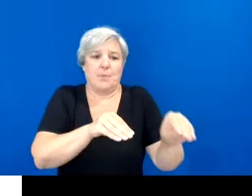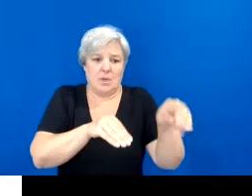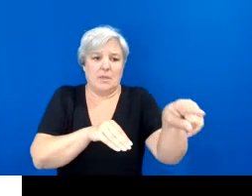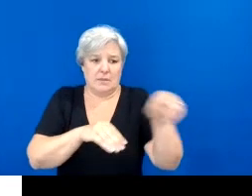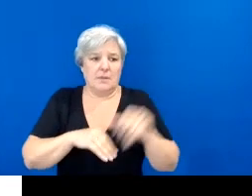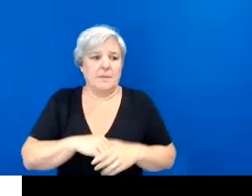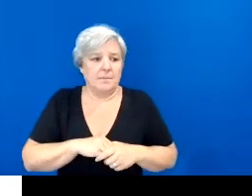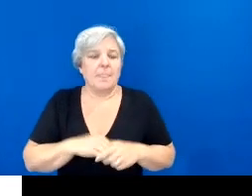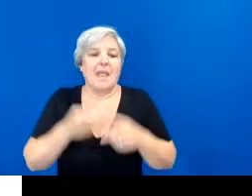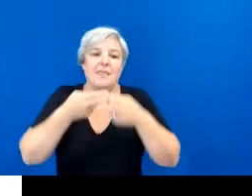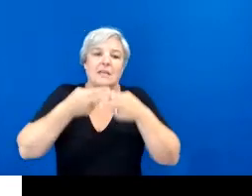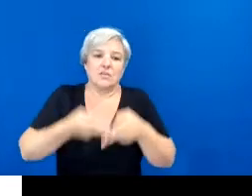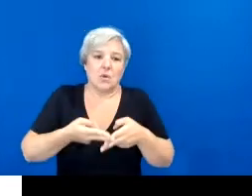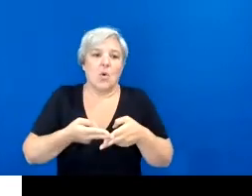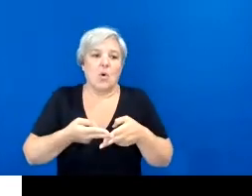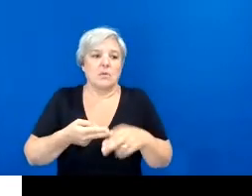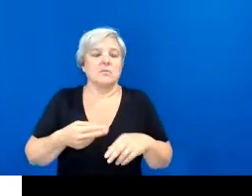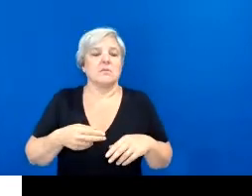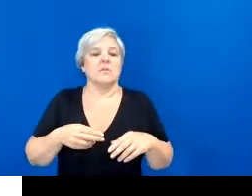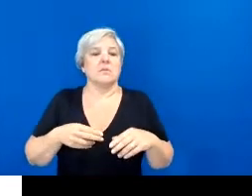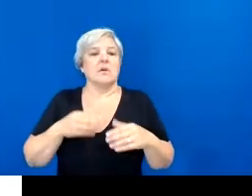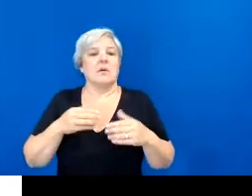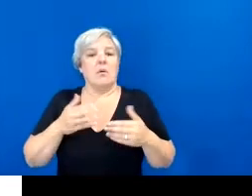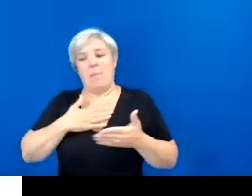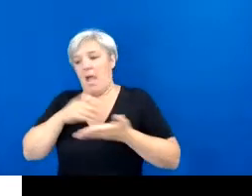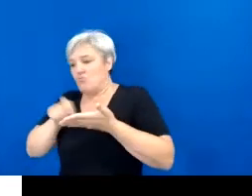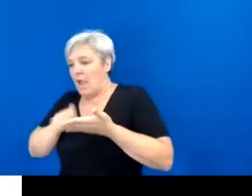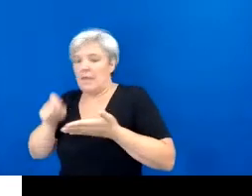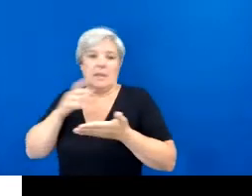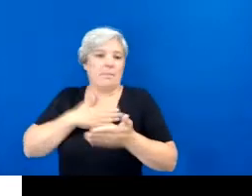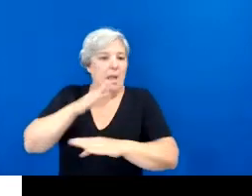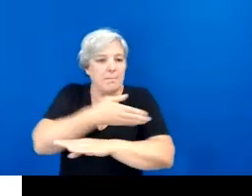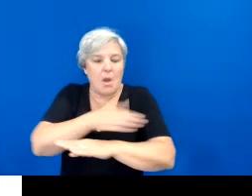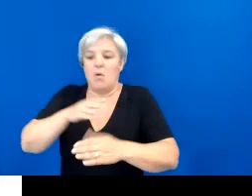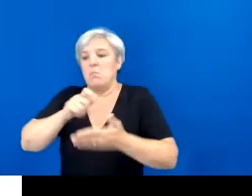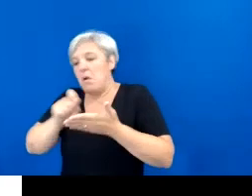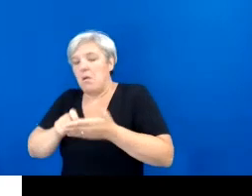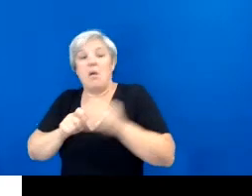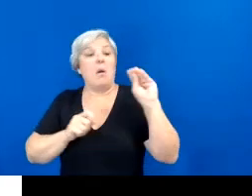and that is by placing what is called a Creative Commons license on it.